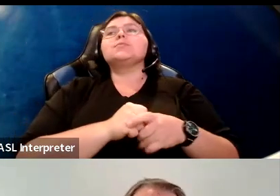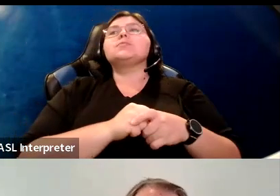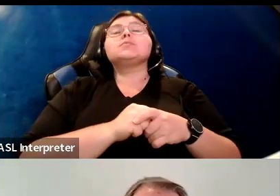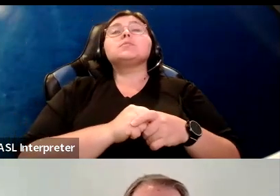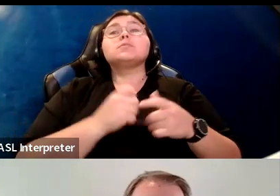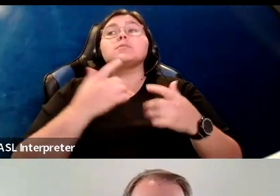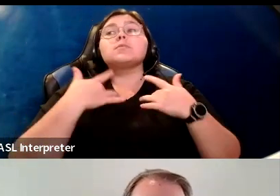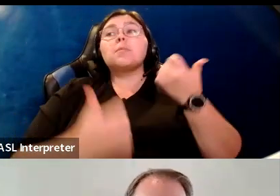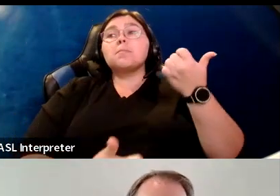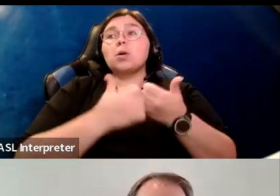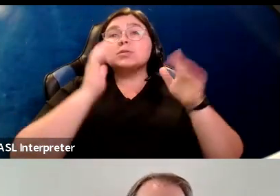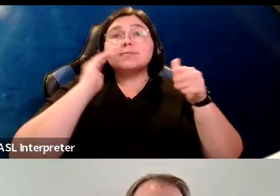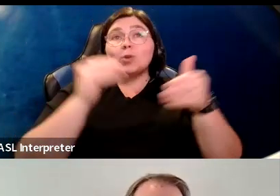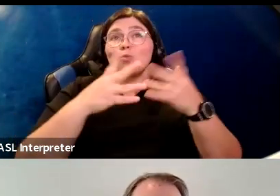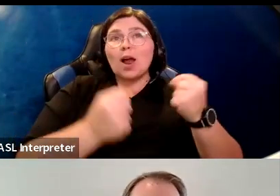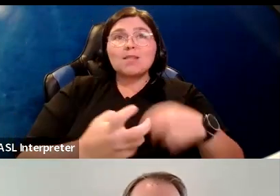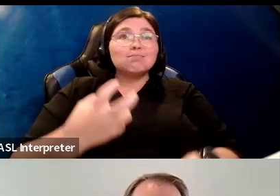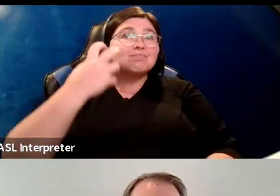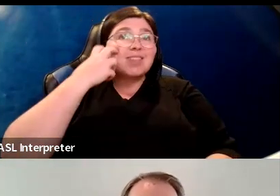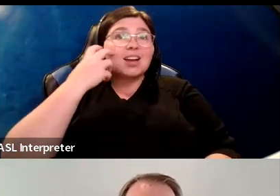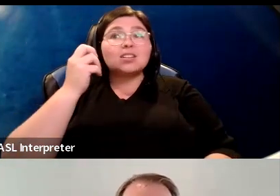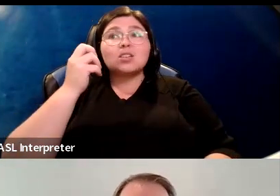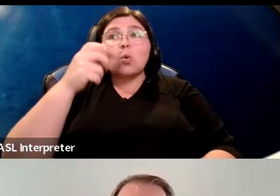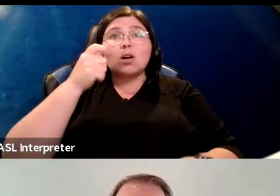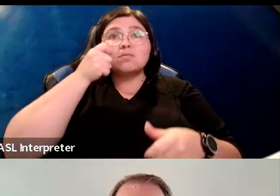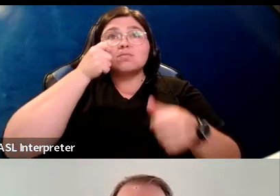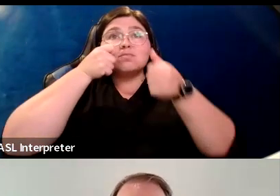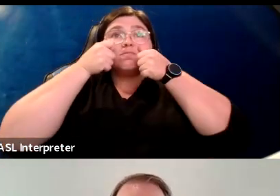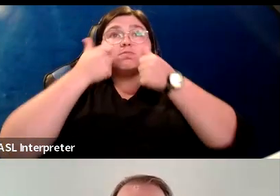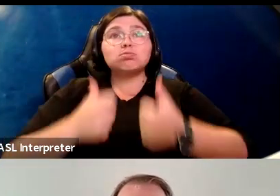with people that are blind and people who have vision loss.